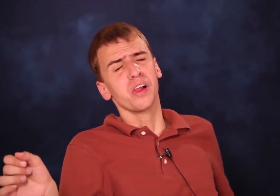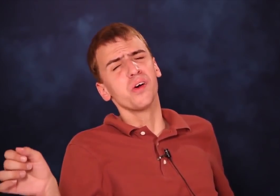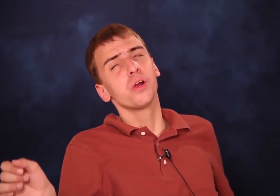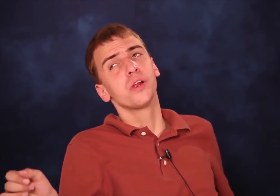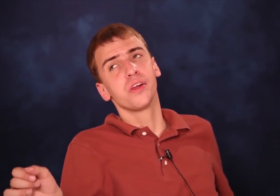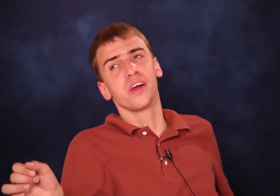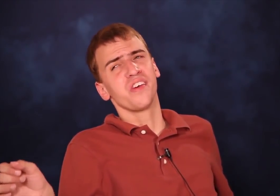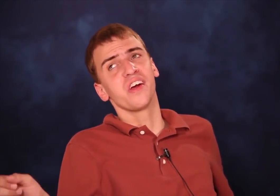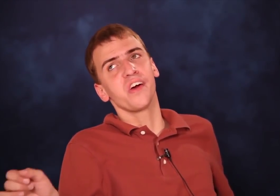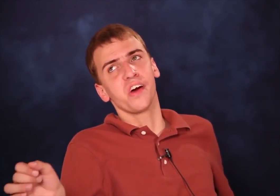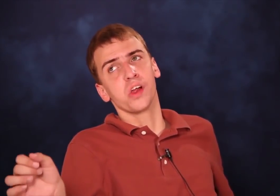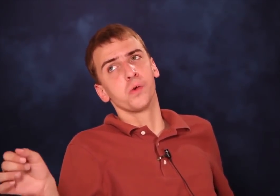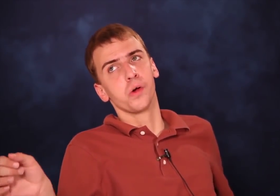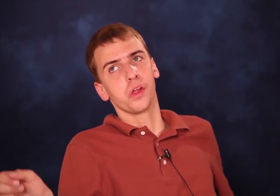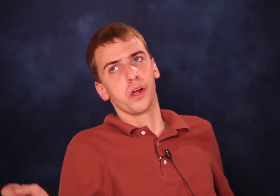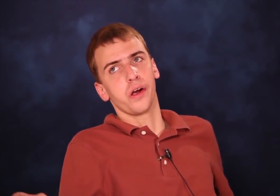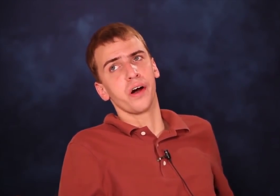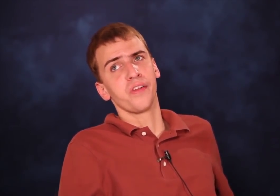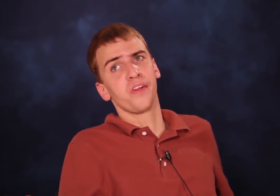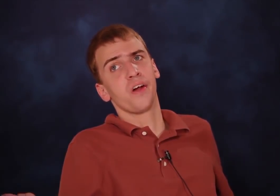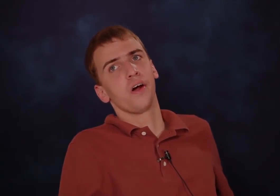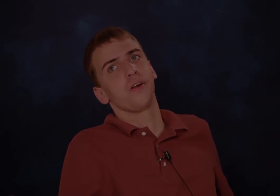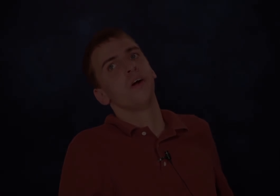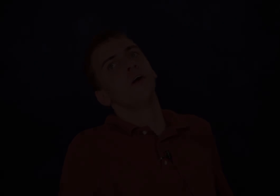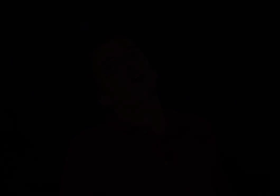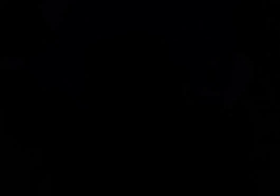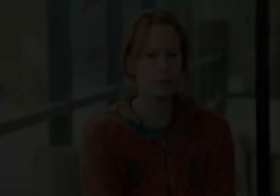Understanding comes with contact.